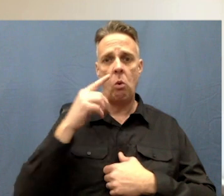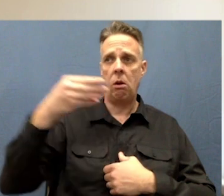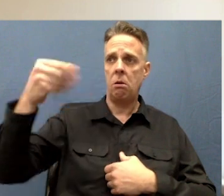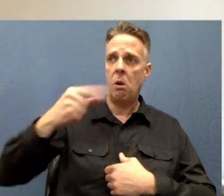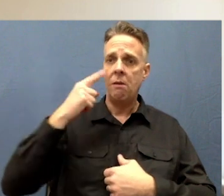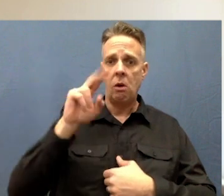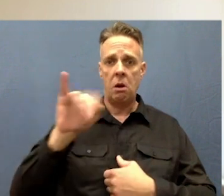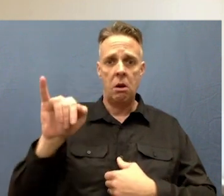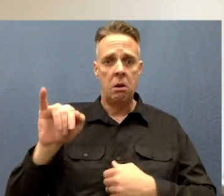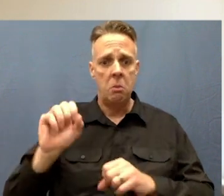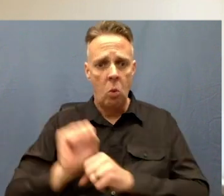OR ECONOMIC IMPACT PAYMENTS. ONE MOTHER WITHOUT IMMIGRATION